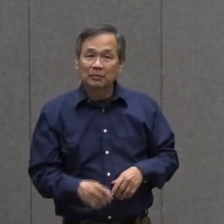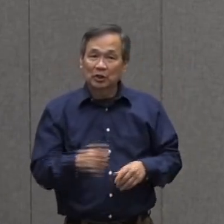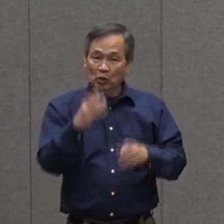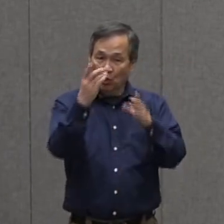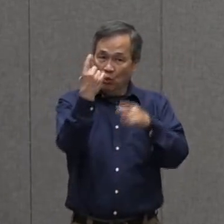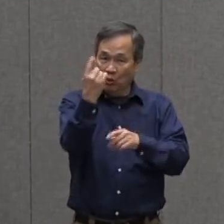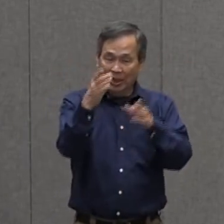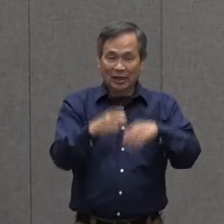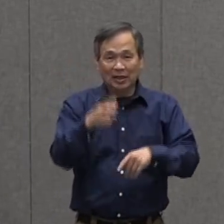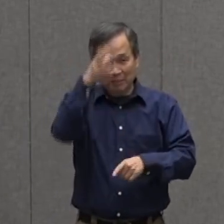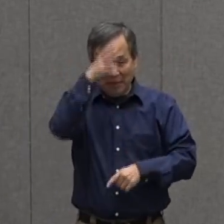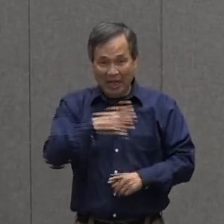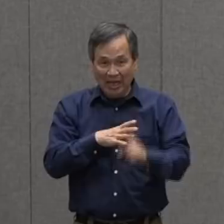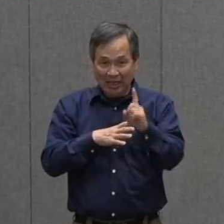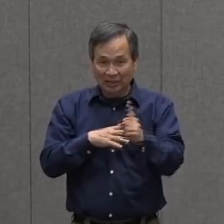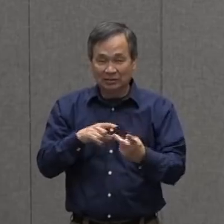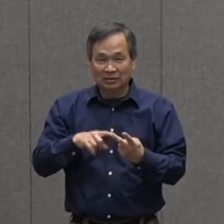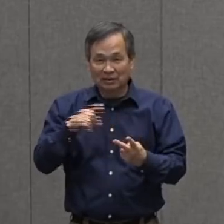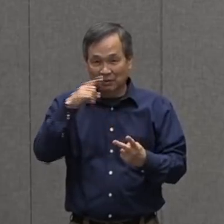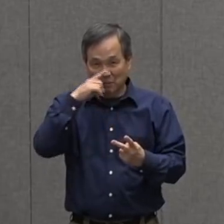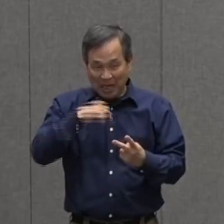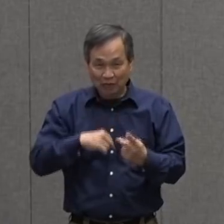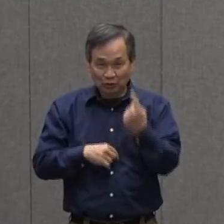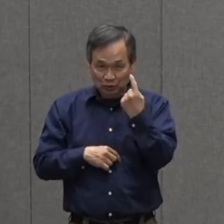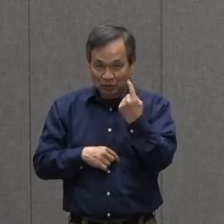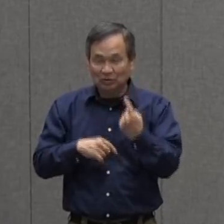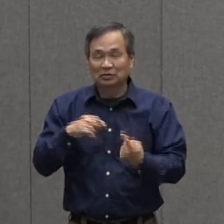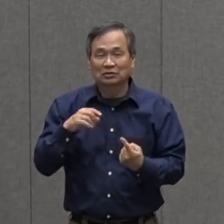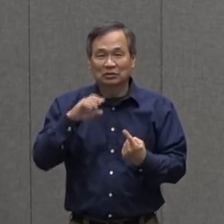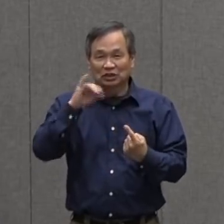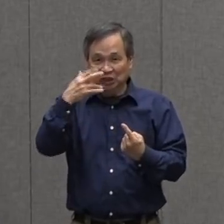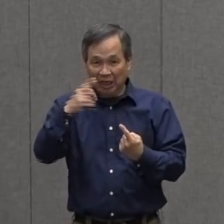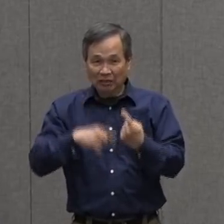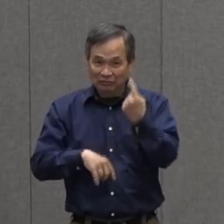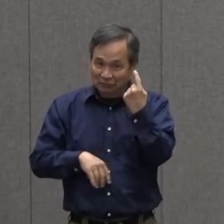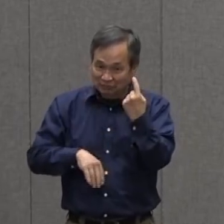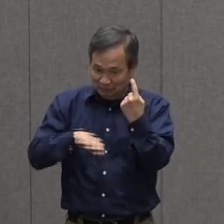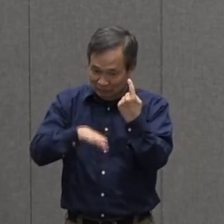Man, mouse, child, tooth and person.